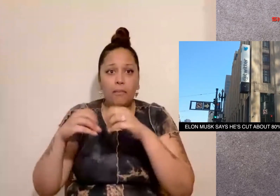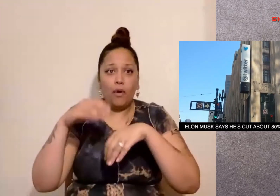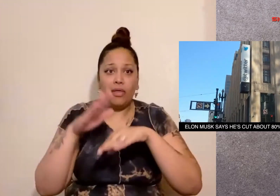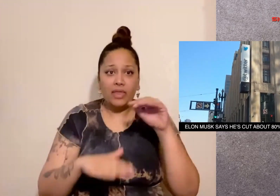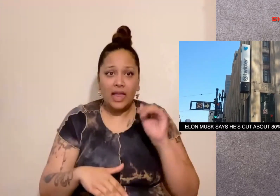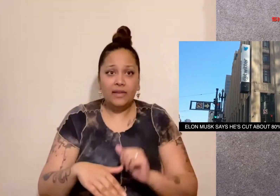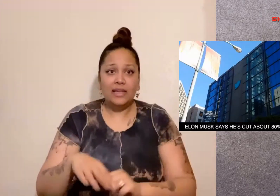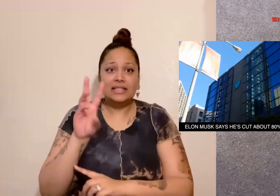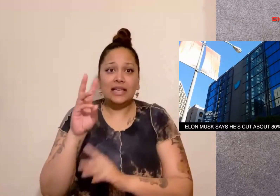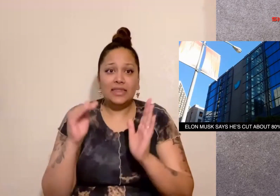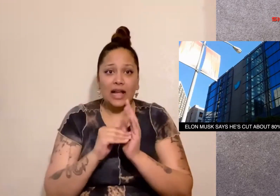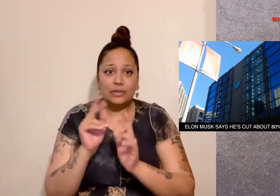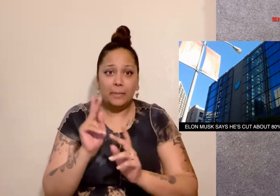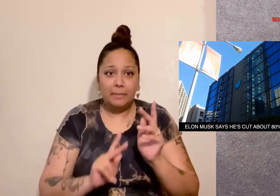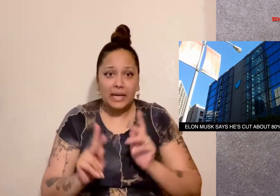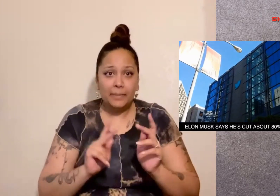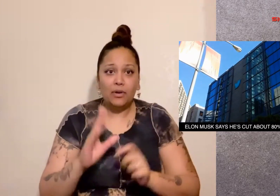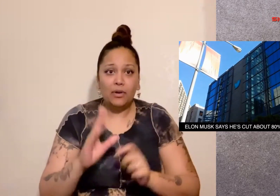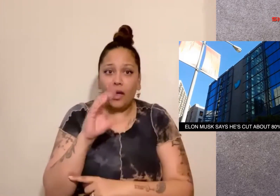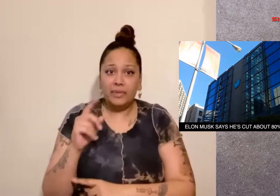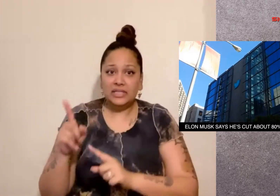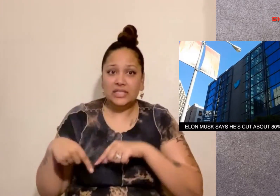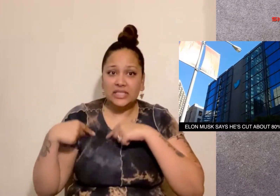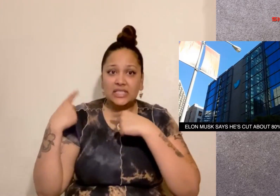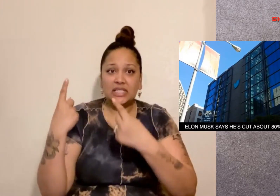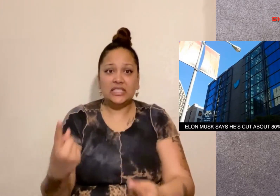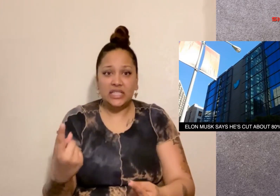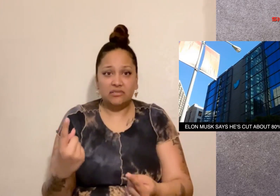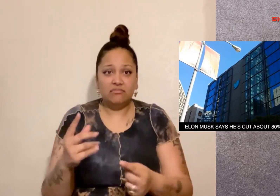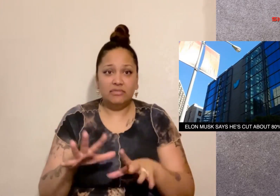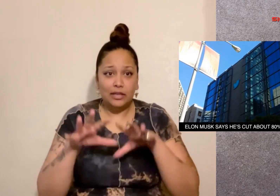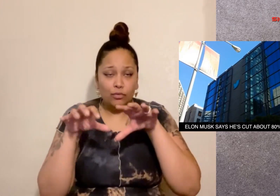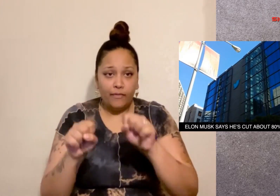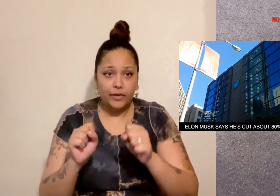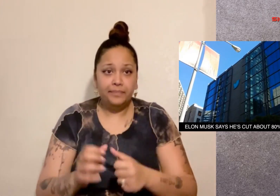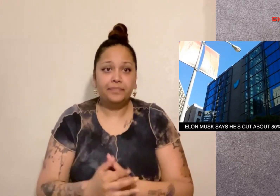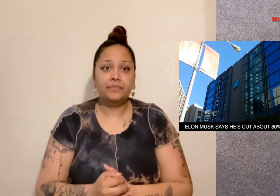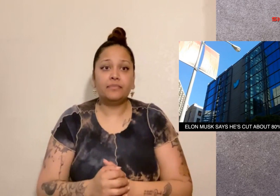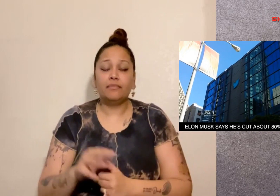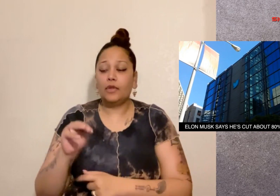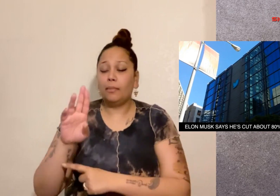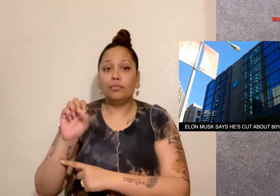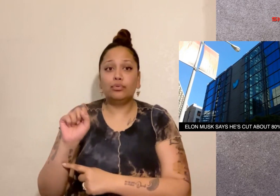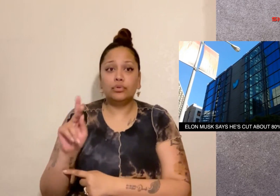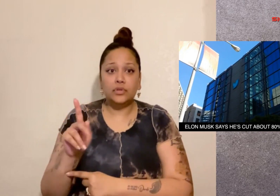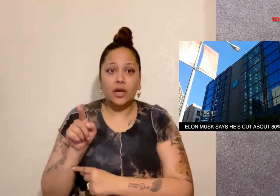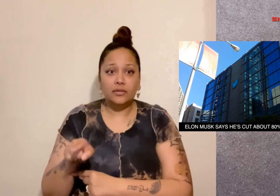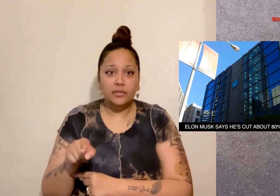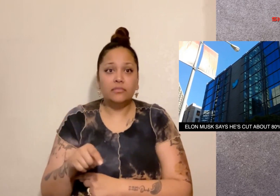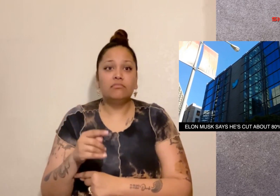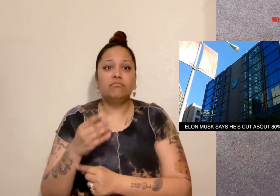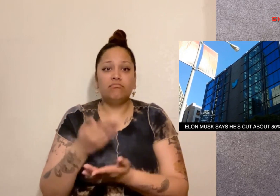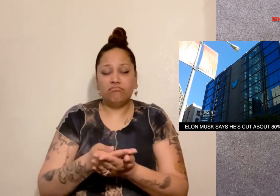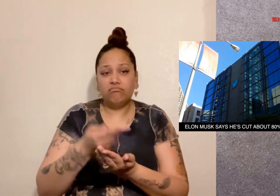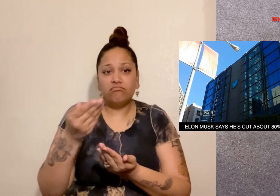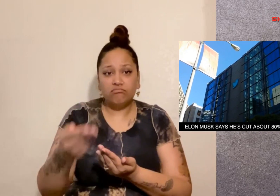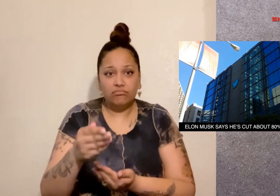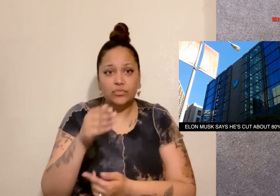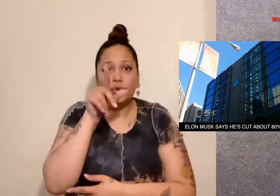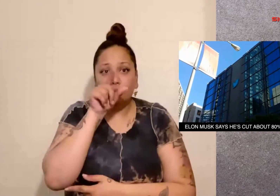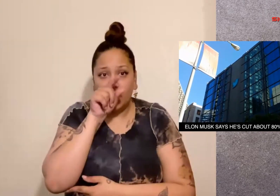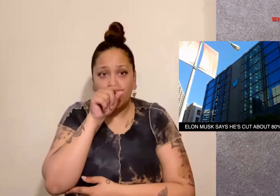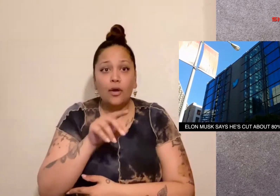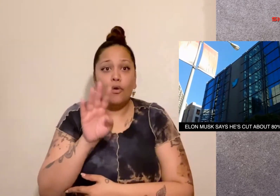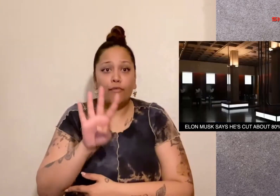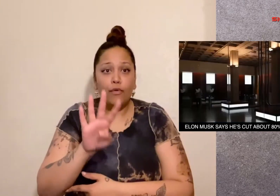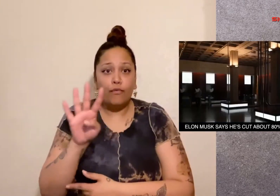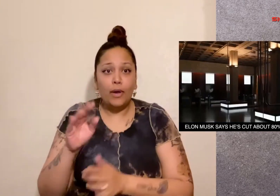6000 people at the company since taking it over Musk purchased Twitter for $44 billion